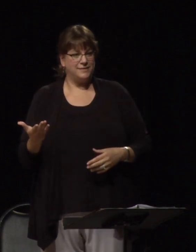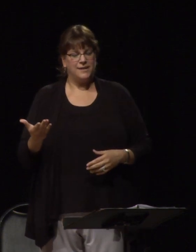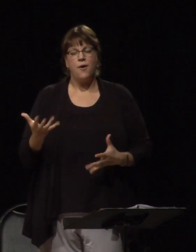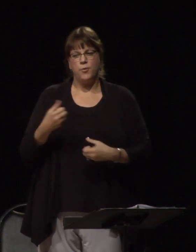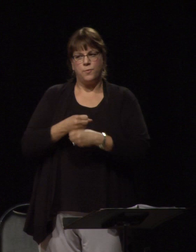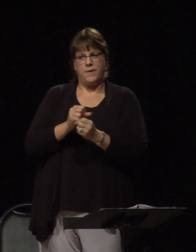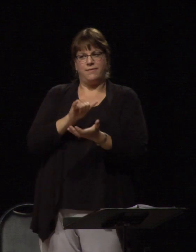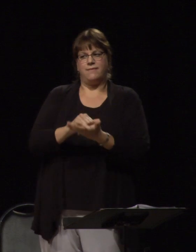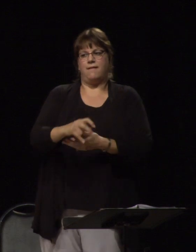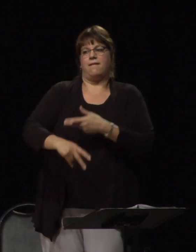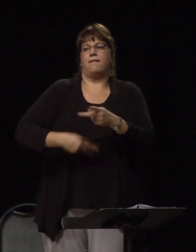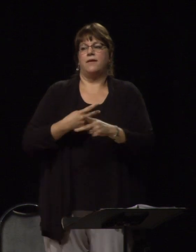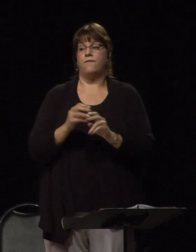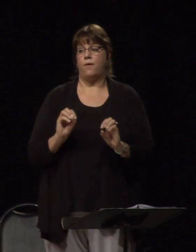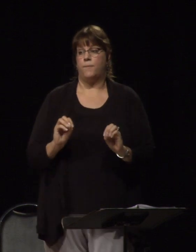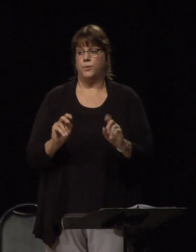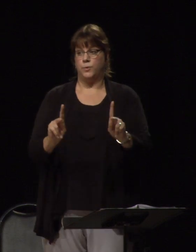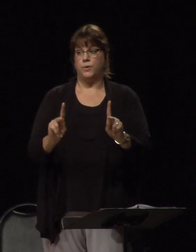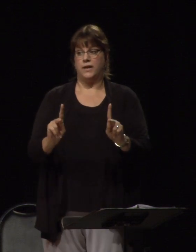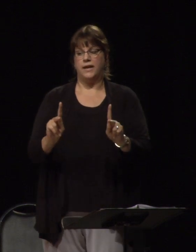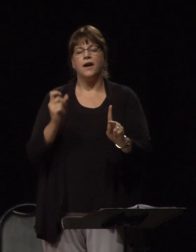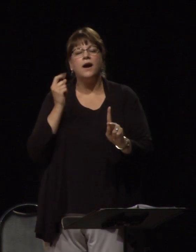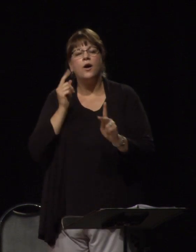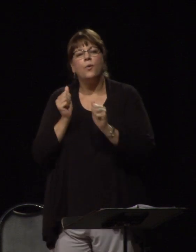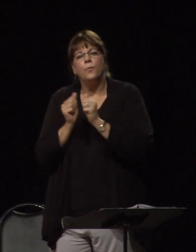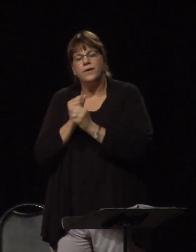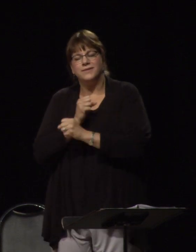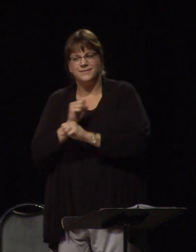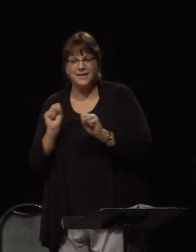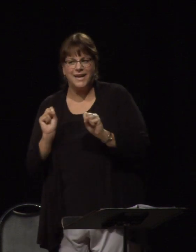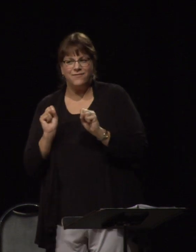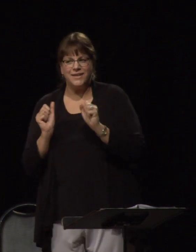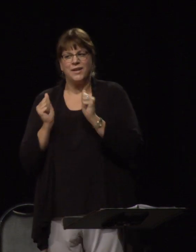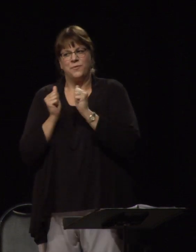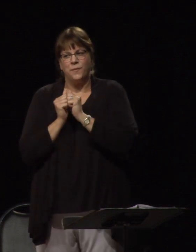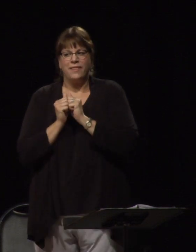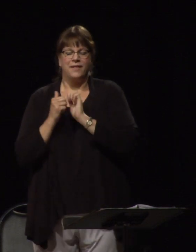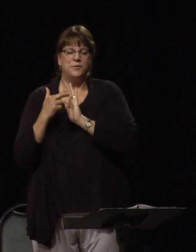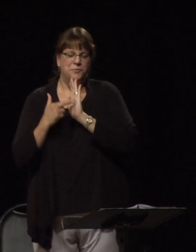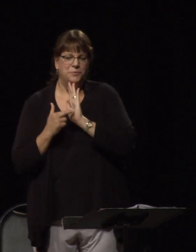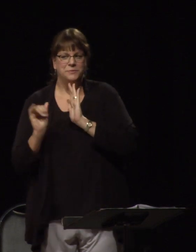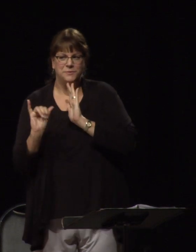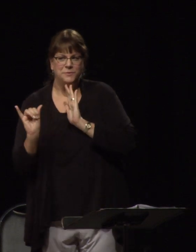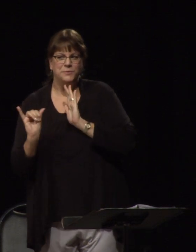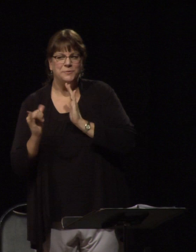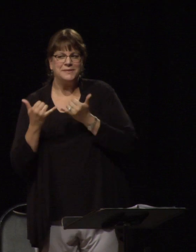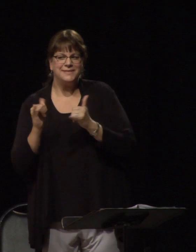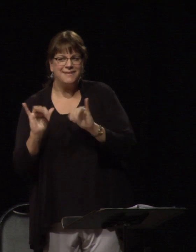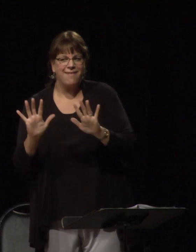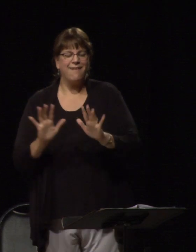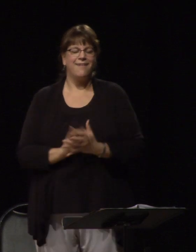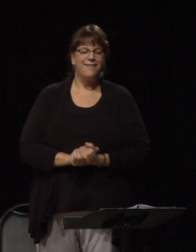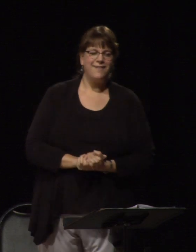WHILE ENSURING A REASONABLE LEVEL OF ACCOUNTABILITY AND SAFETY.